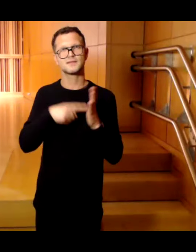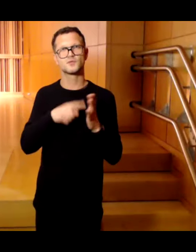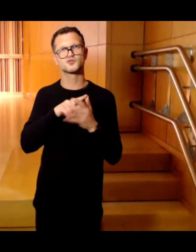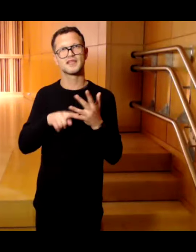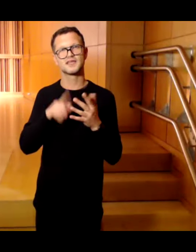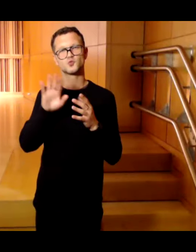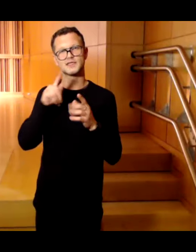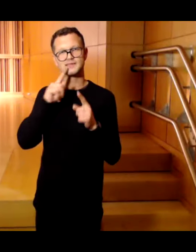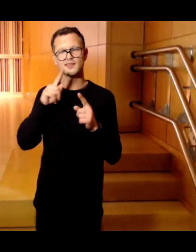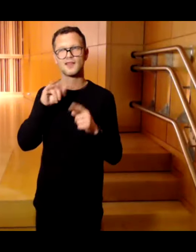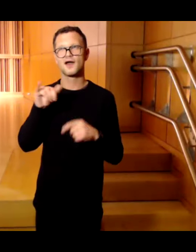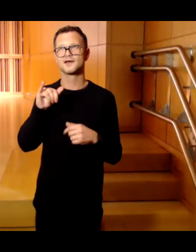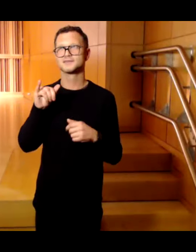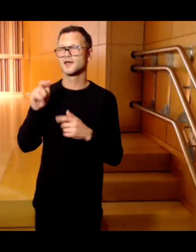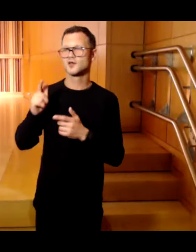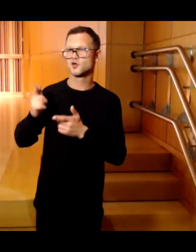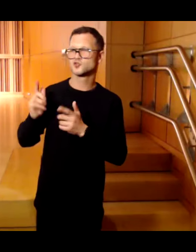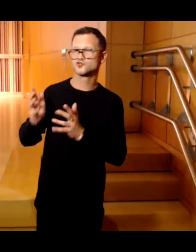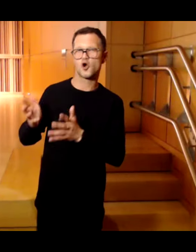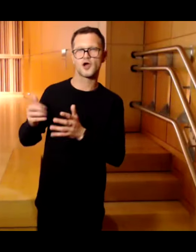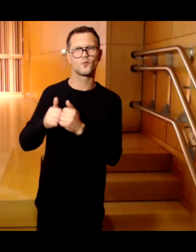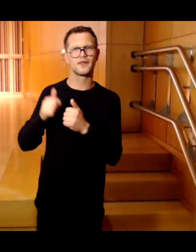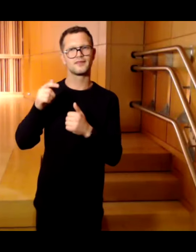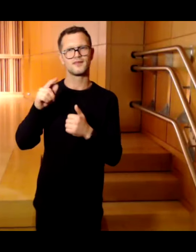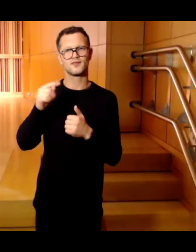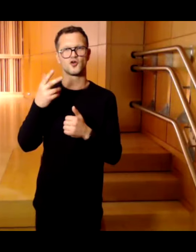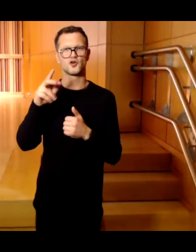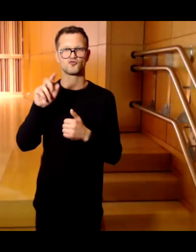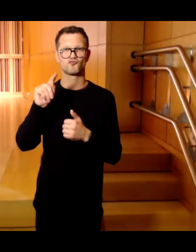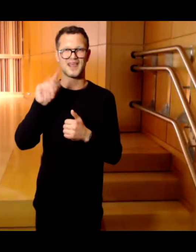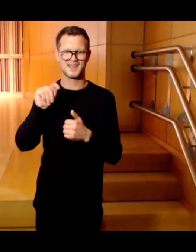figures like the great thinker, writer, theorist, and activist Henry R. Delaney, Jr.